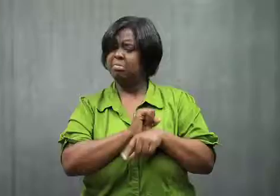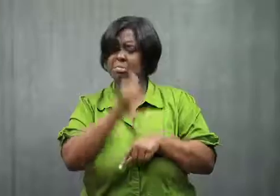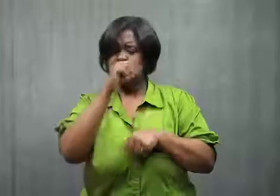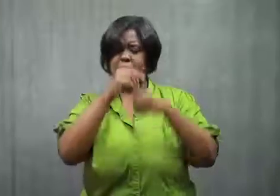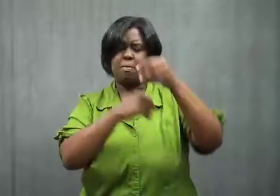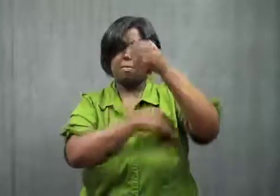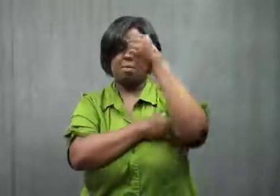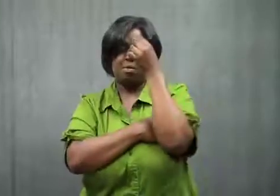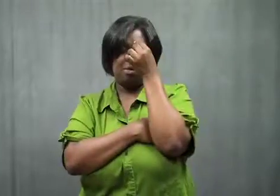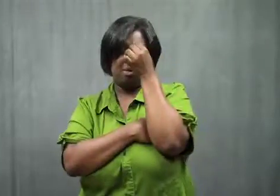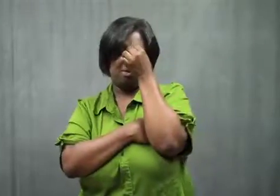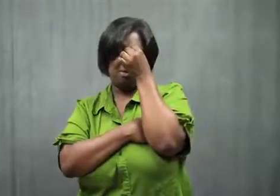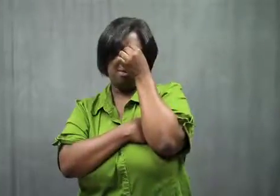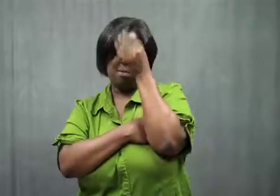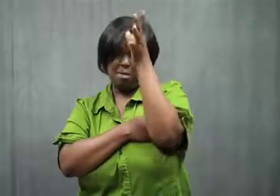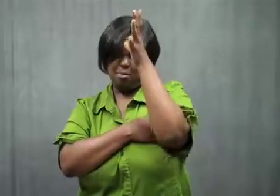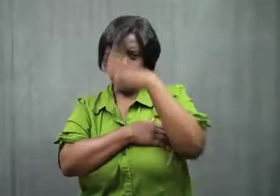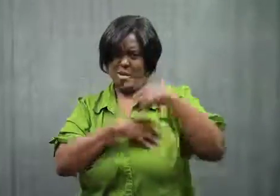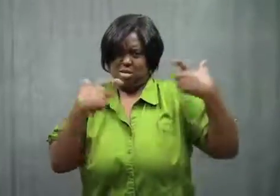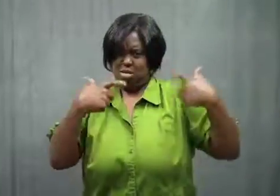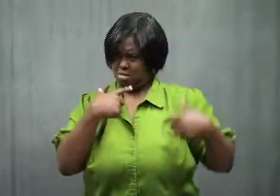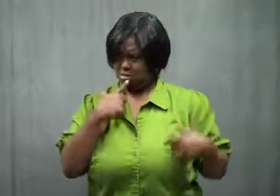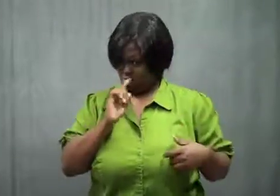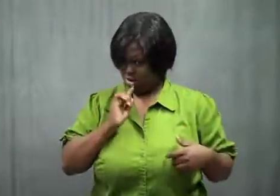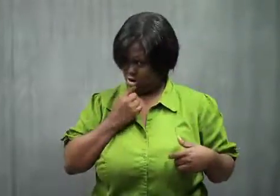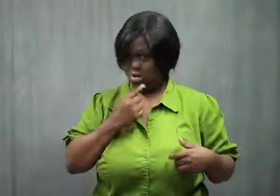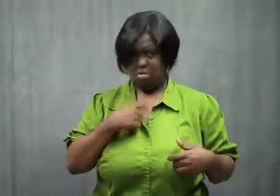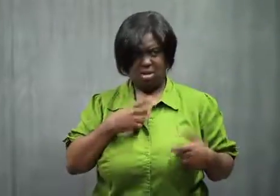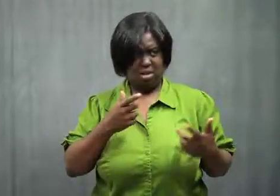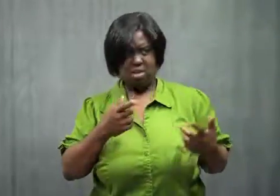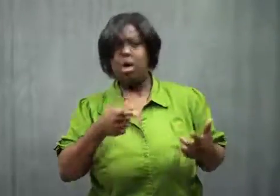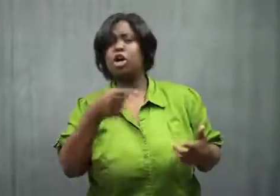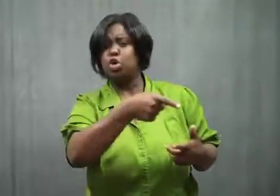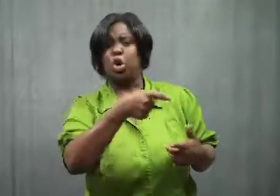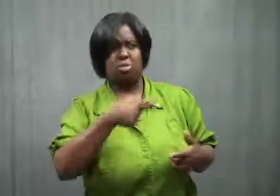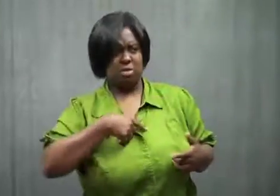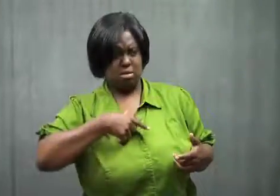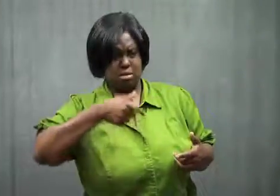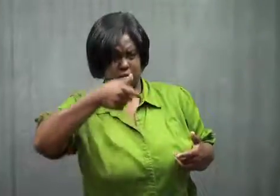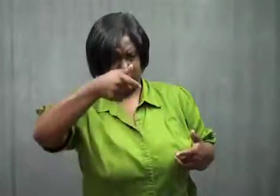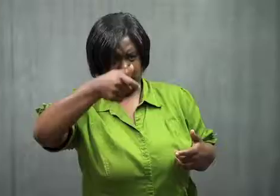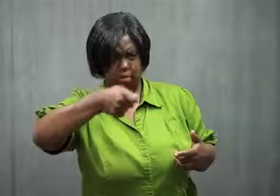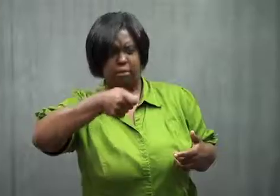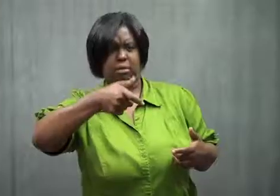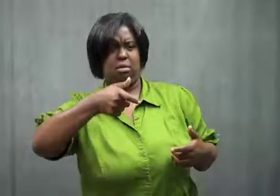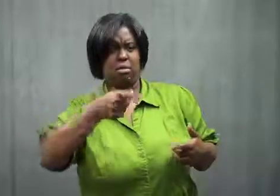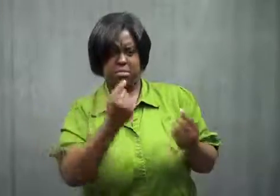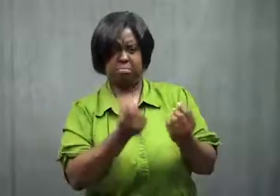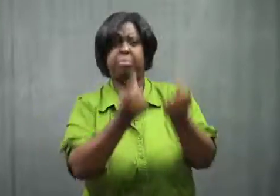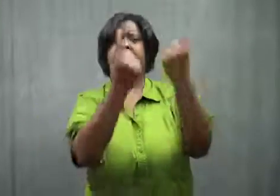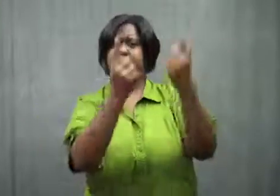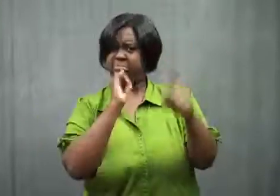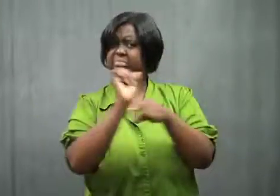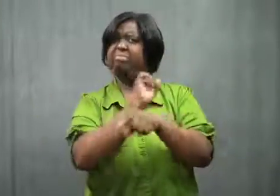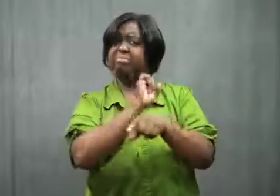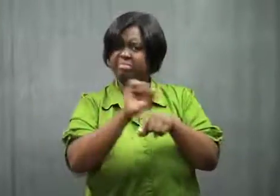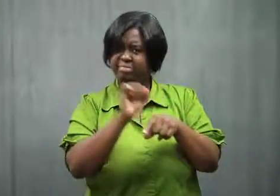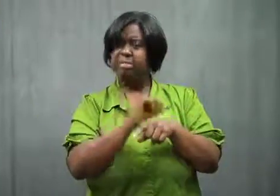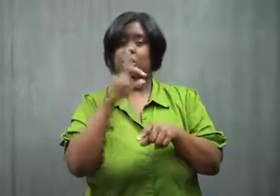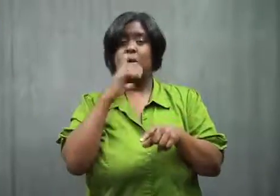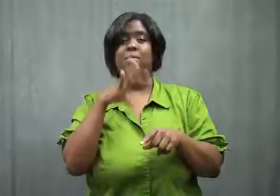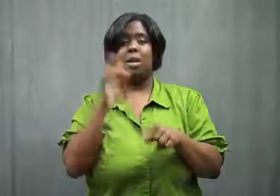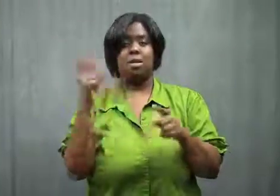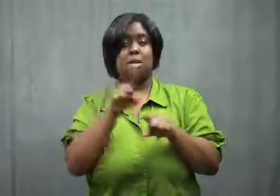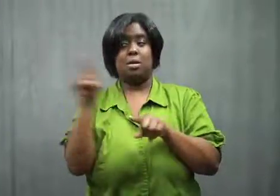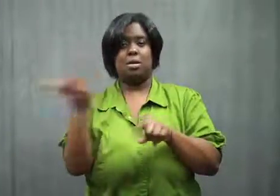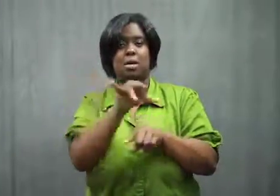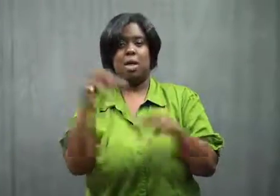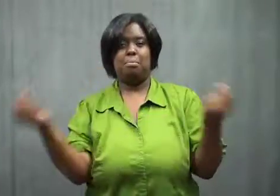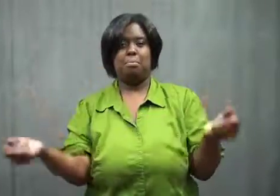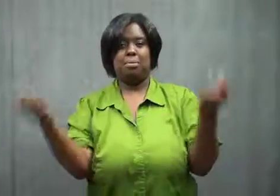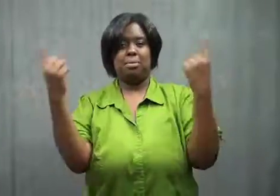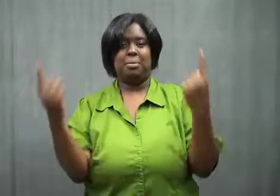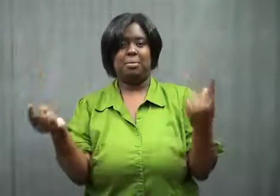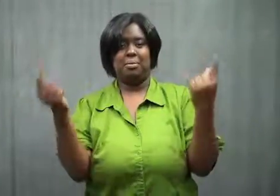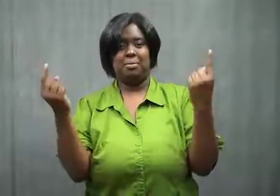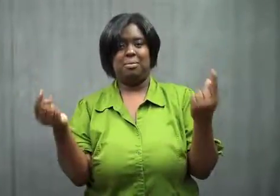My aunt just held her head. The big old guy said, "Seriously?"